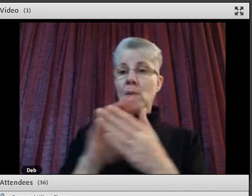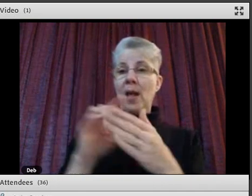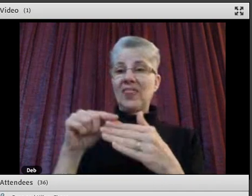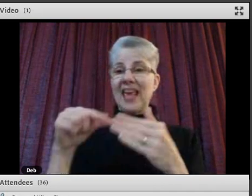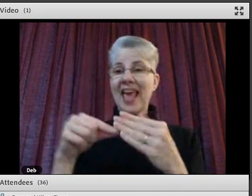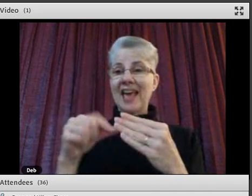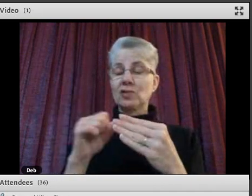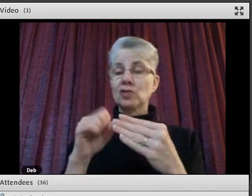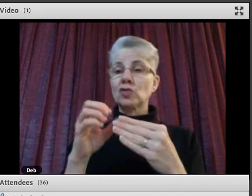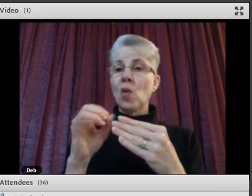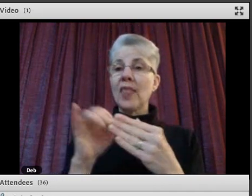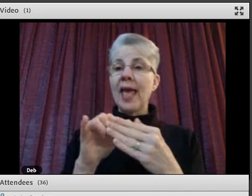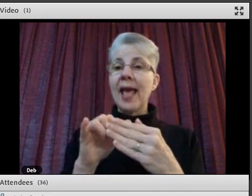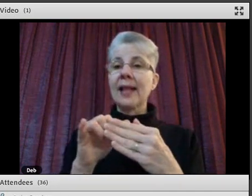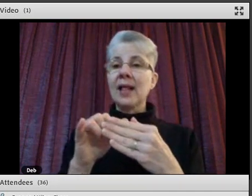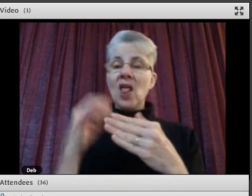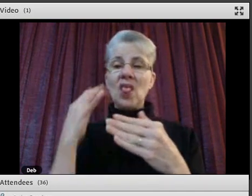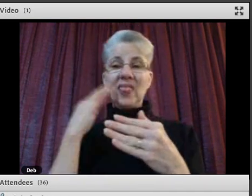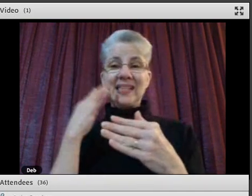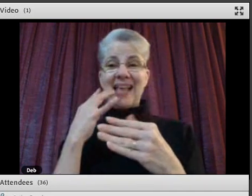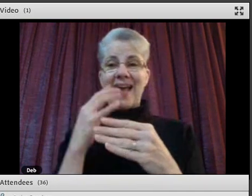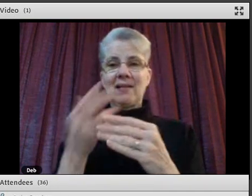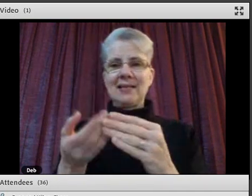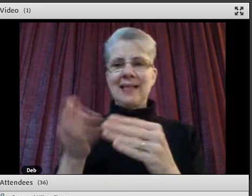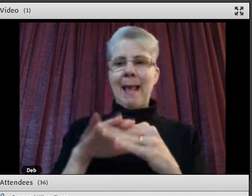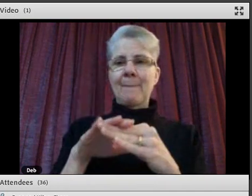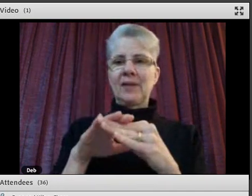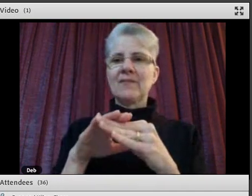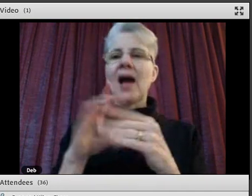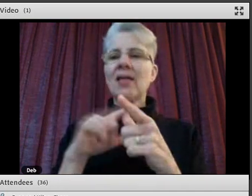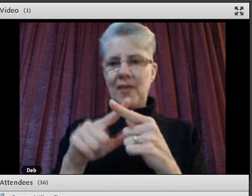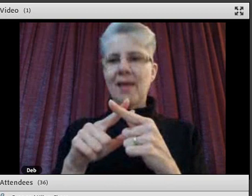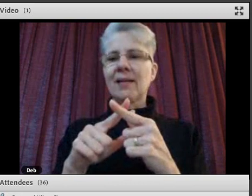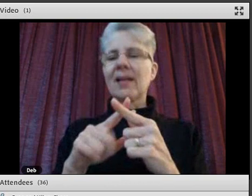so the sound is amplified, that's pretty fun.